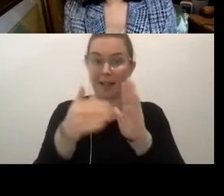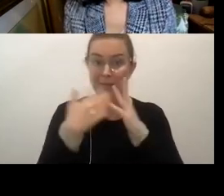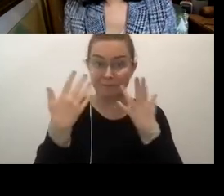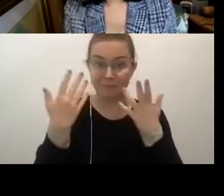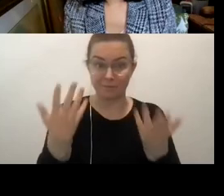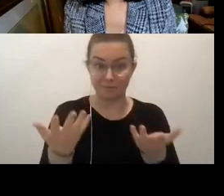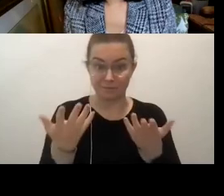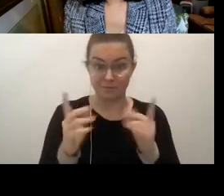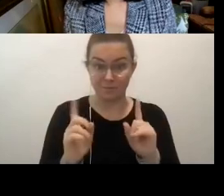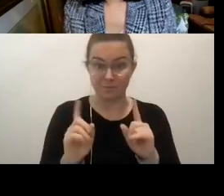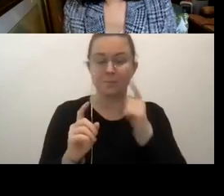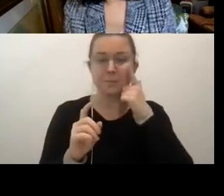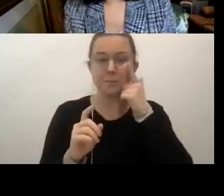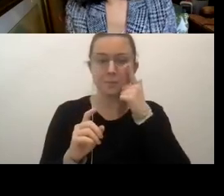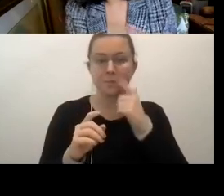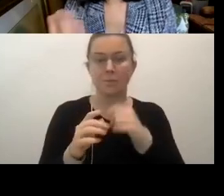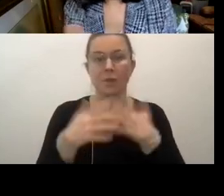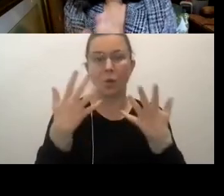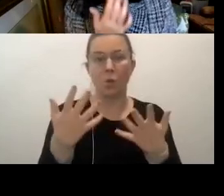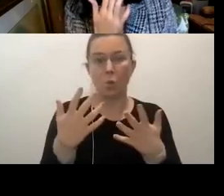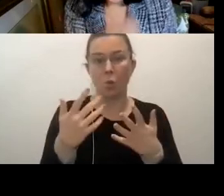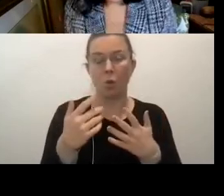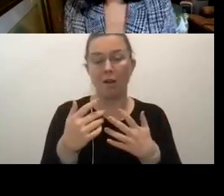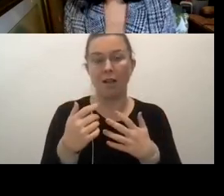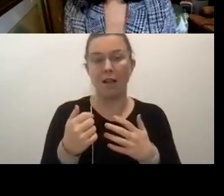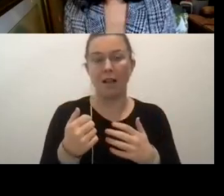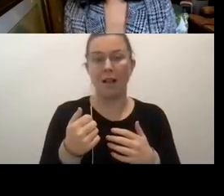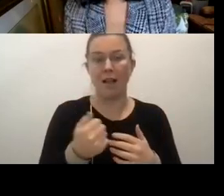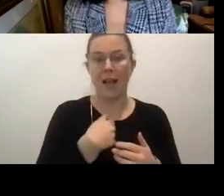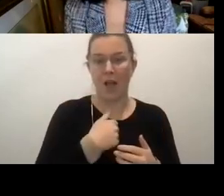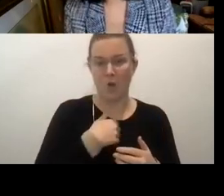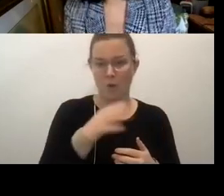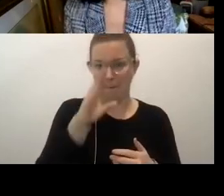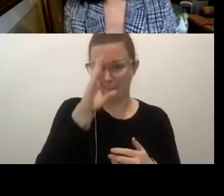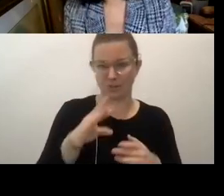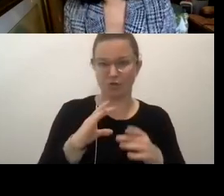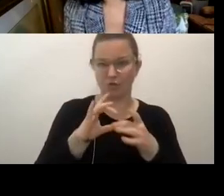talk about our most immediate relationships. First, my husband has perfect